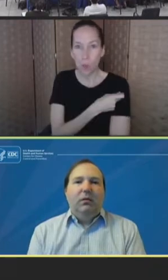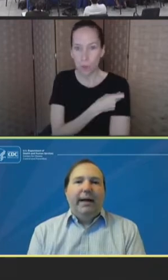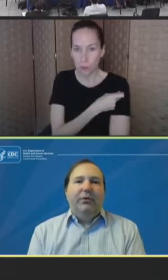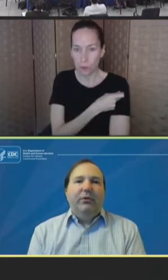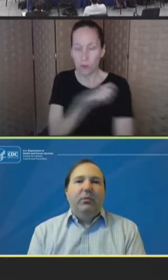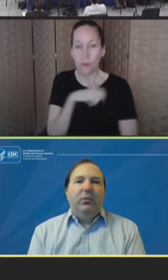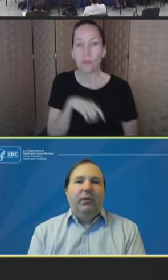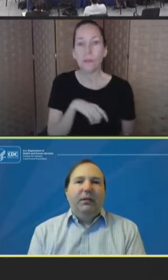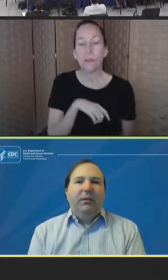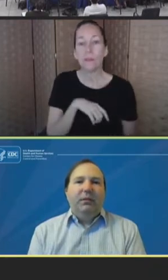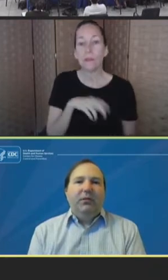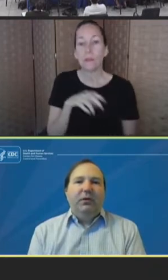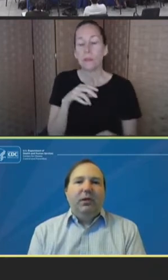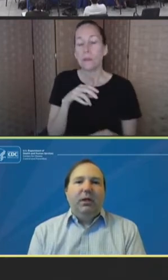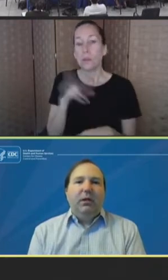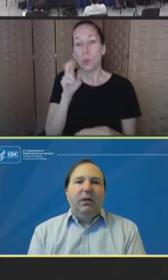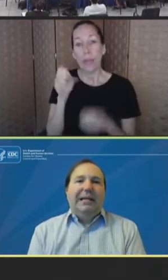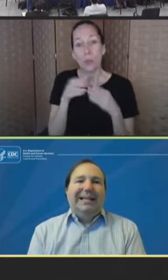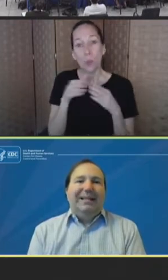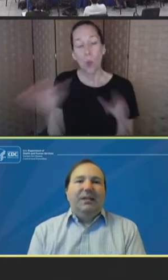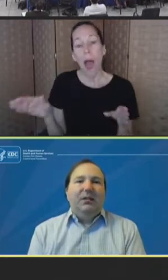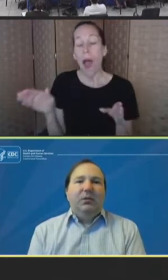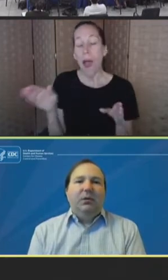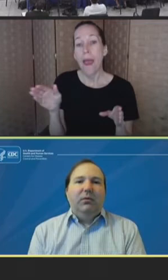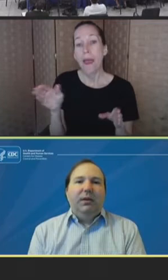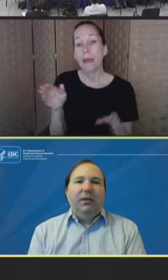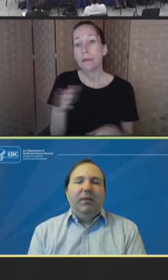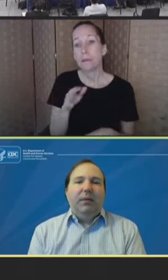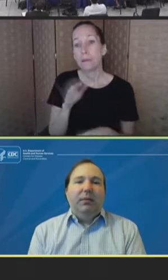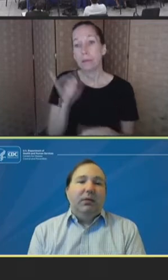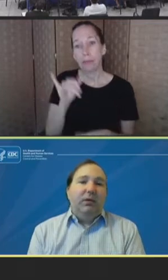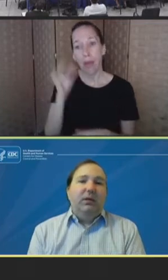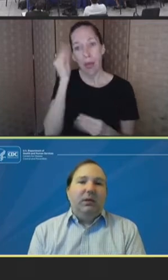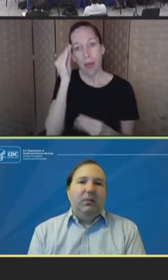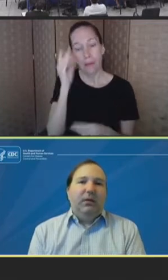nationally reported vaccine administration data, it's consistent with our population. This is about